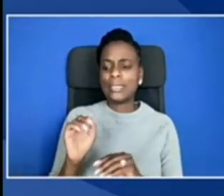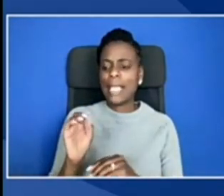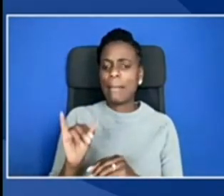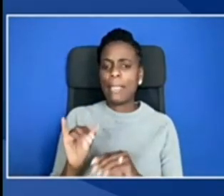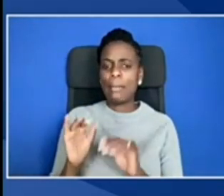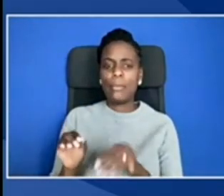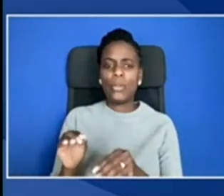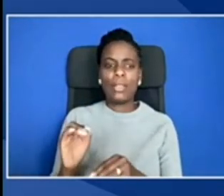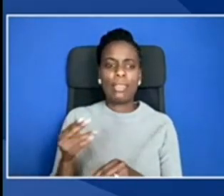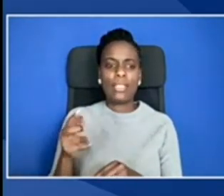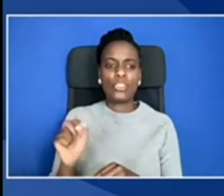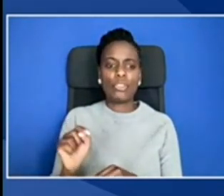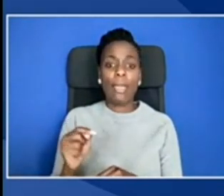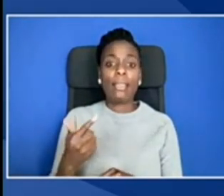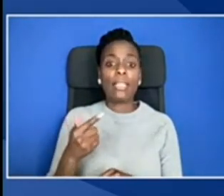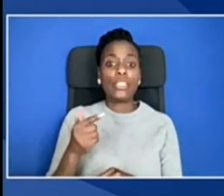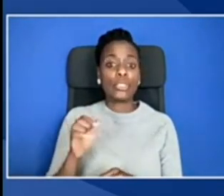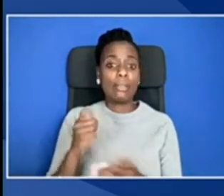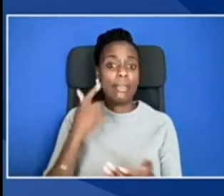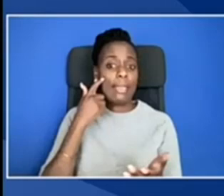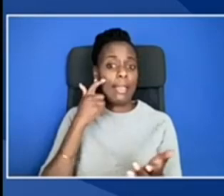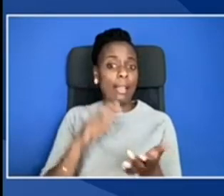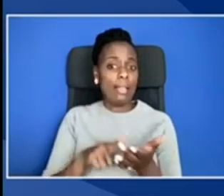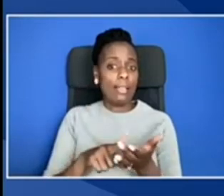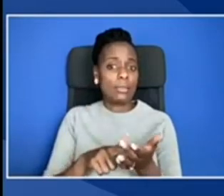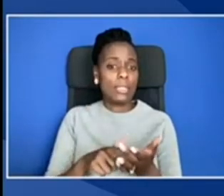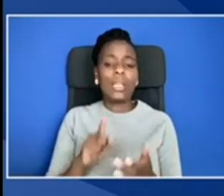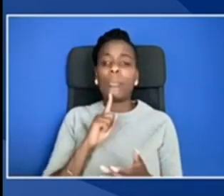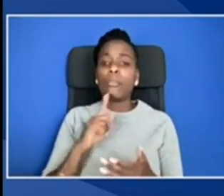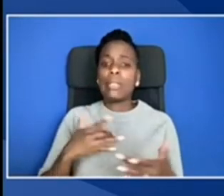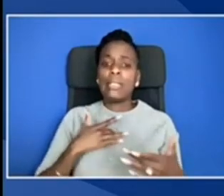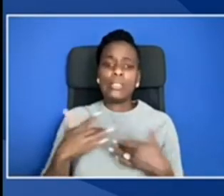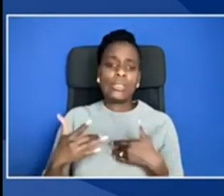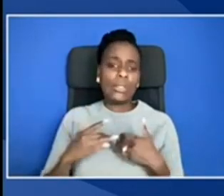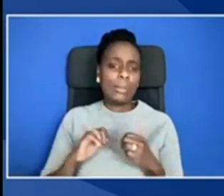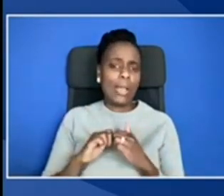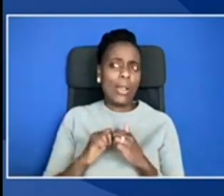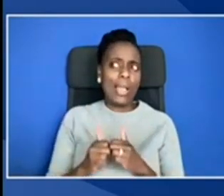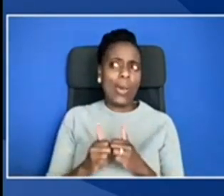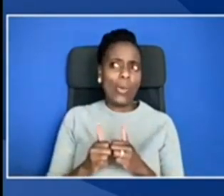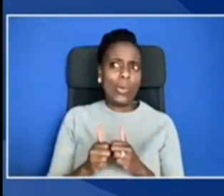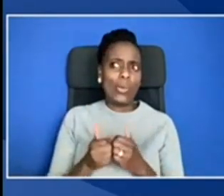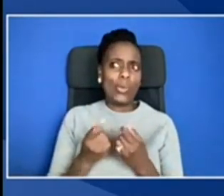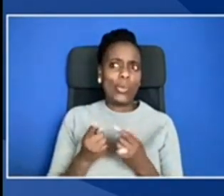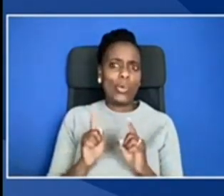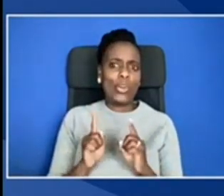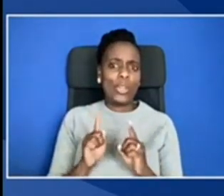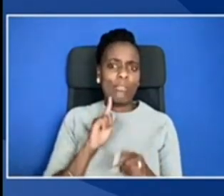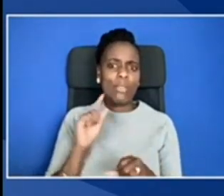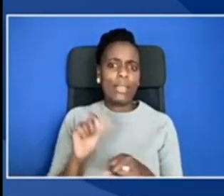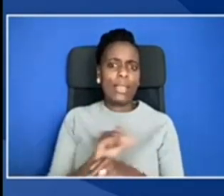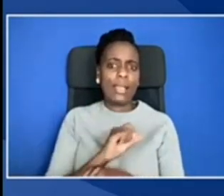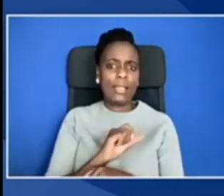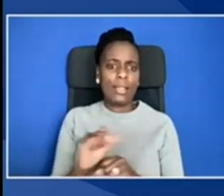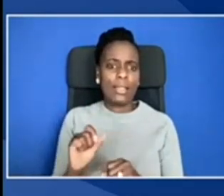acknowledgment. I'm really concerned about how this would play out in reality, and I just want to think about it from a borrower's perspective.